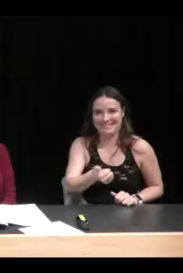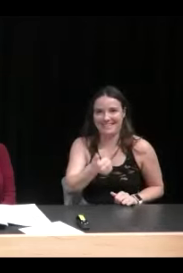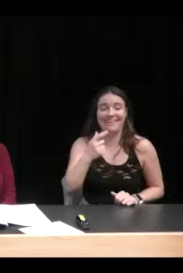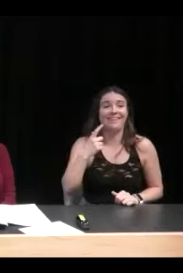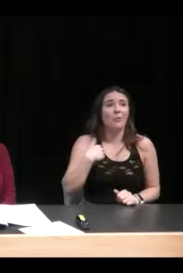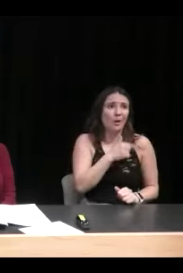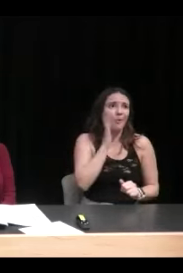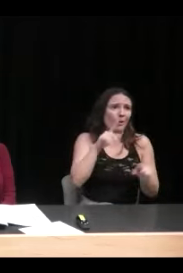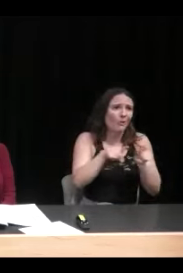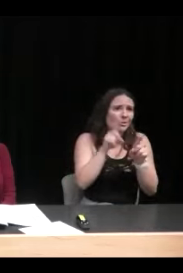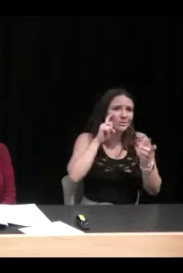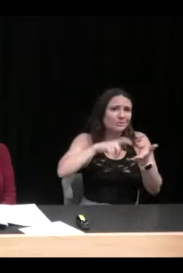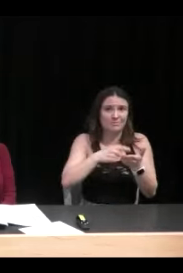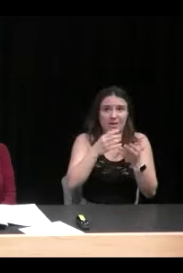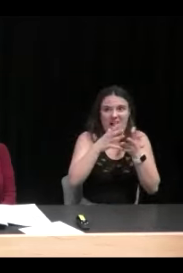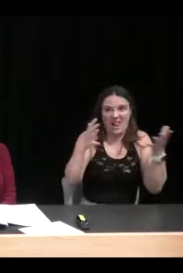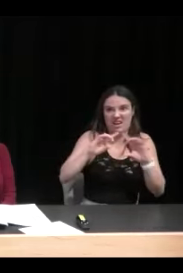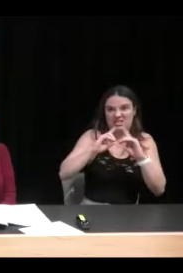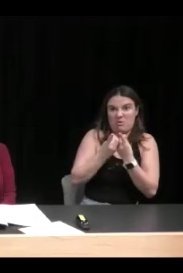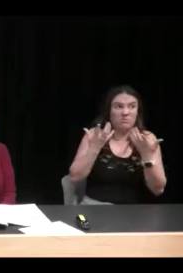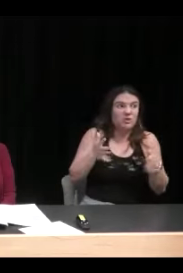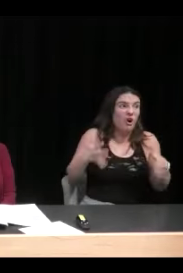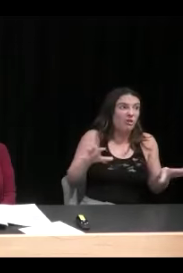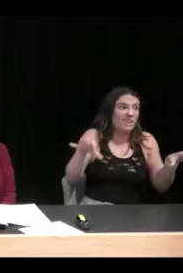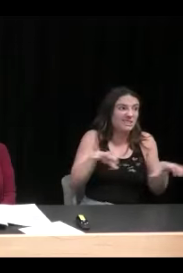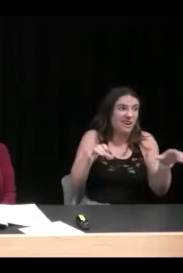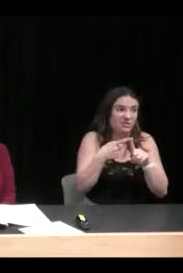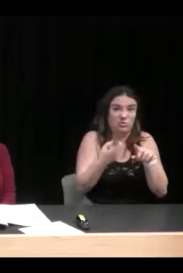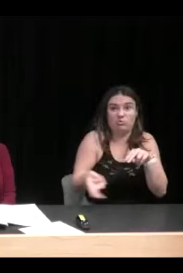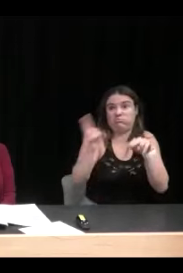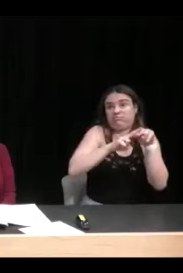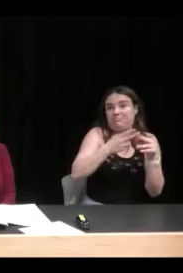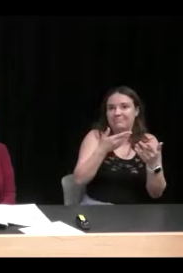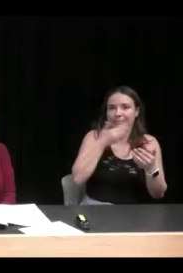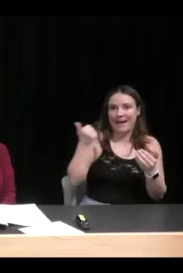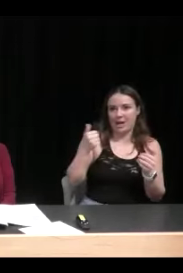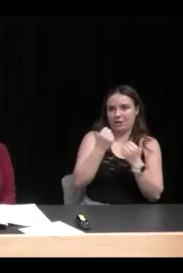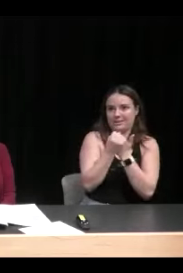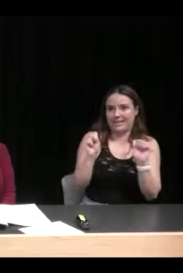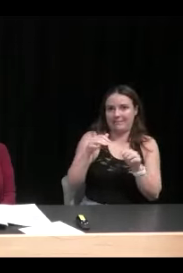to criticize anyone we also will acknowledge a lot of departments are already doing a lot of